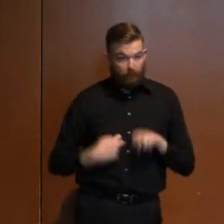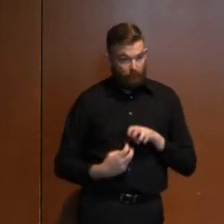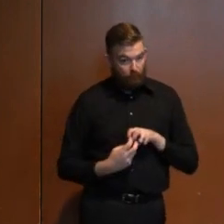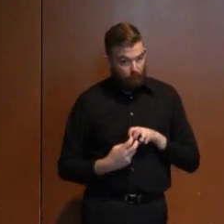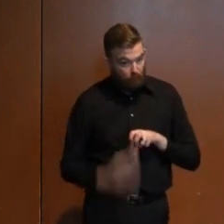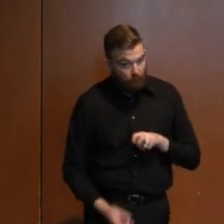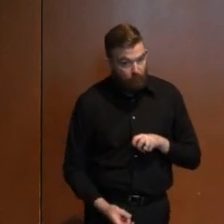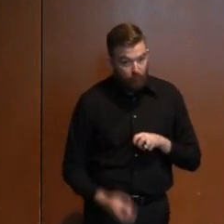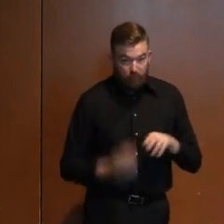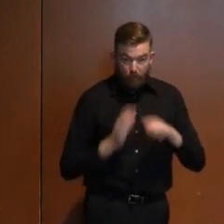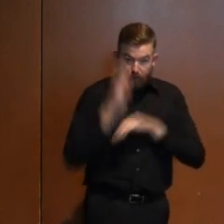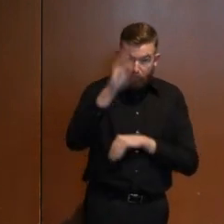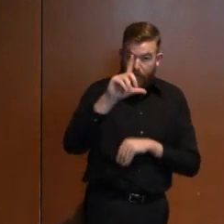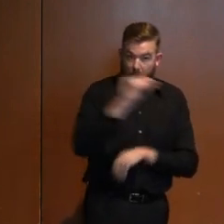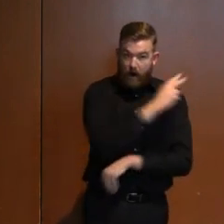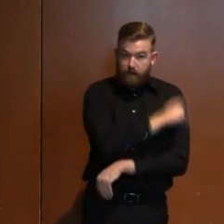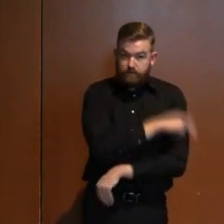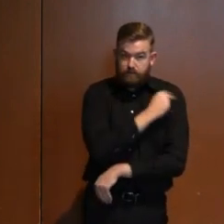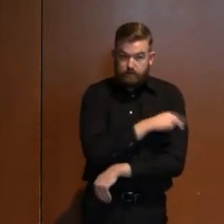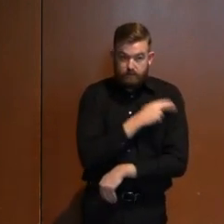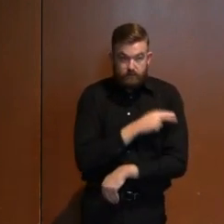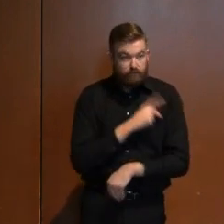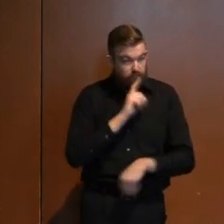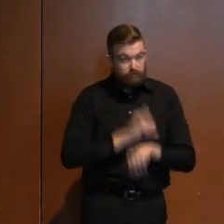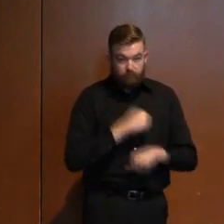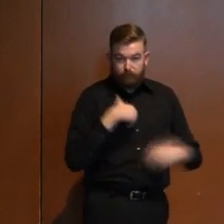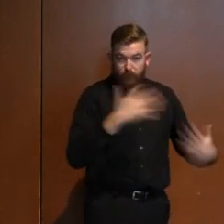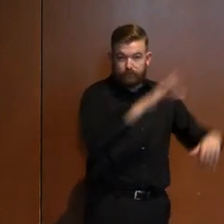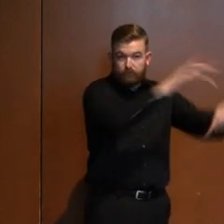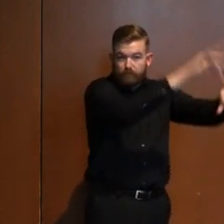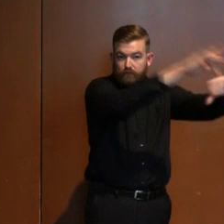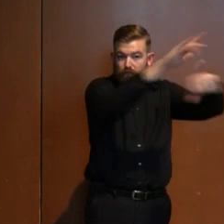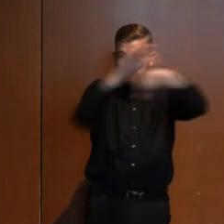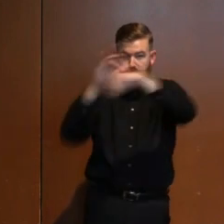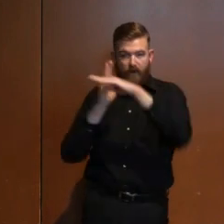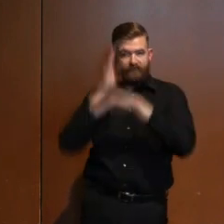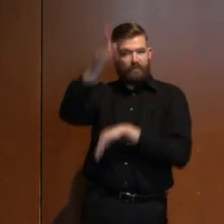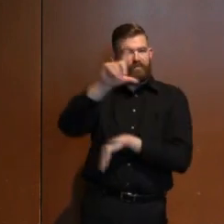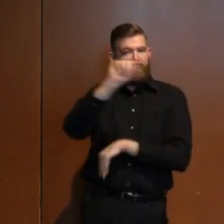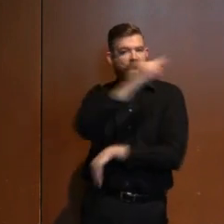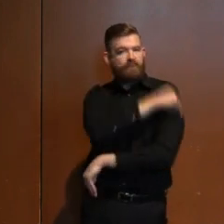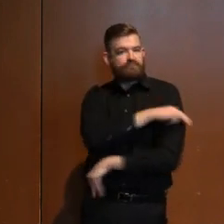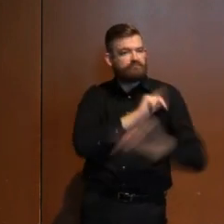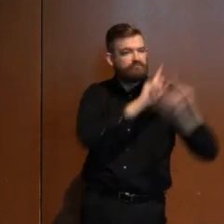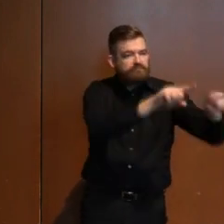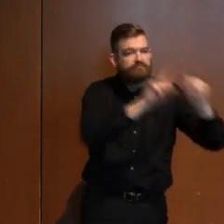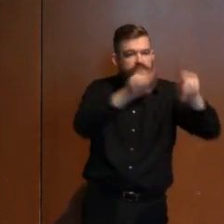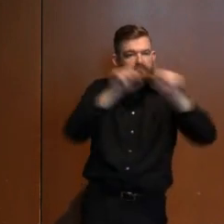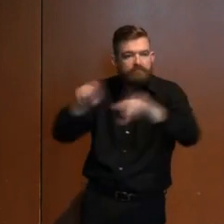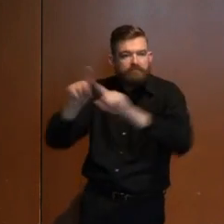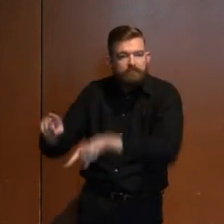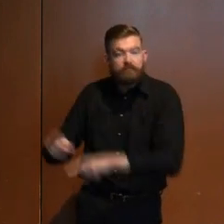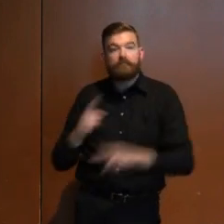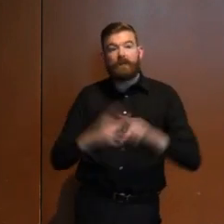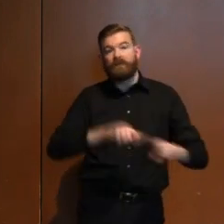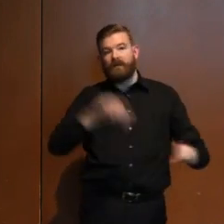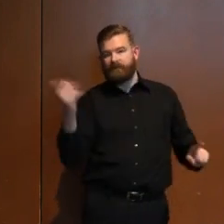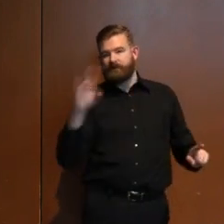PHENOMENAL FROM MY STANDPOINT NOTHING MORE BUT IN ALL MORE THAN 20 HOSPITALS HAVE BEEN VISITED PHYSICALLY AND OVER 71